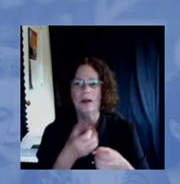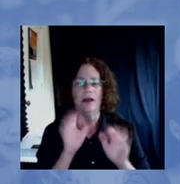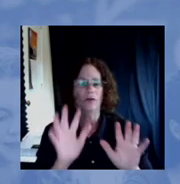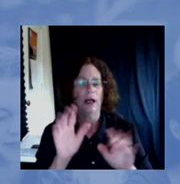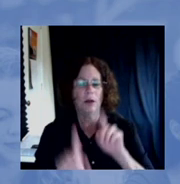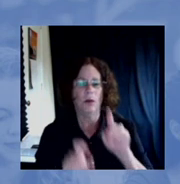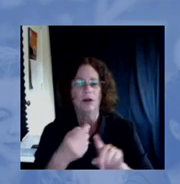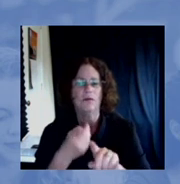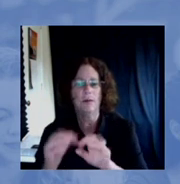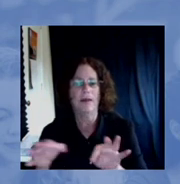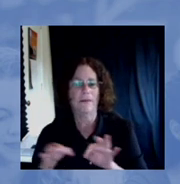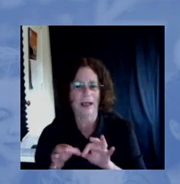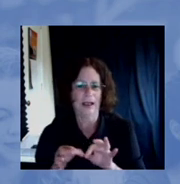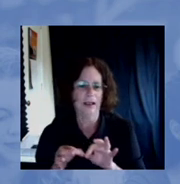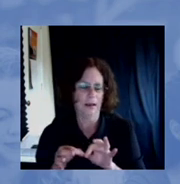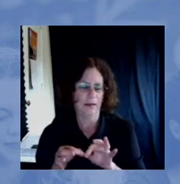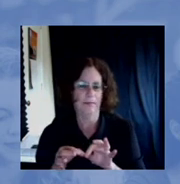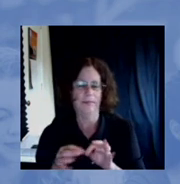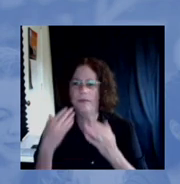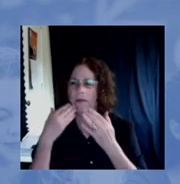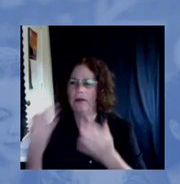I WANT TO GIVE SHOUT OUT TO ALL THE PEOPLE I KNOW ARE WATCHING.